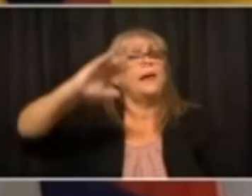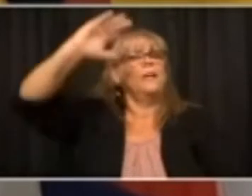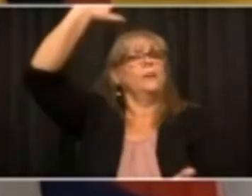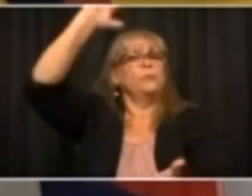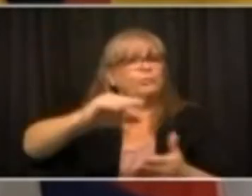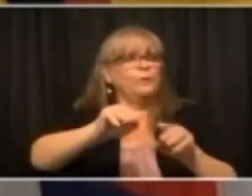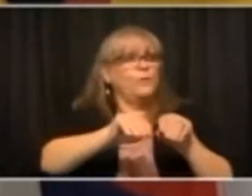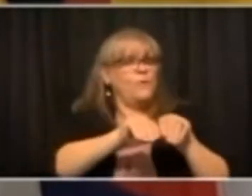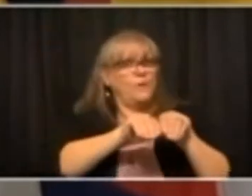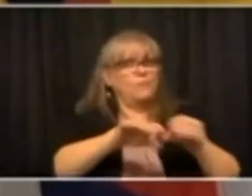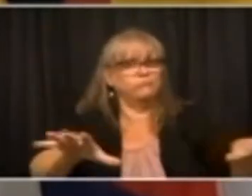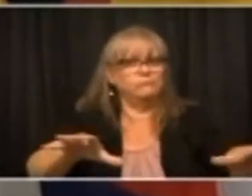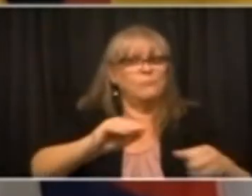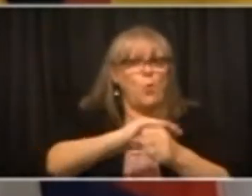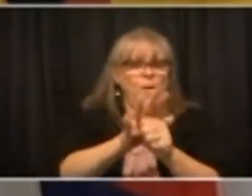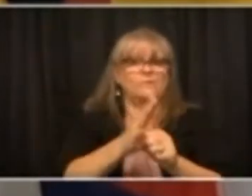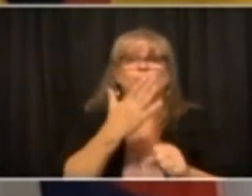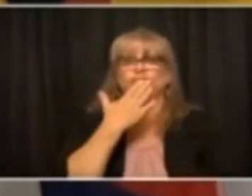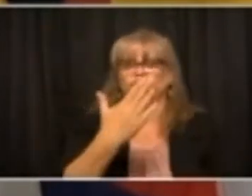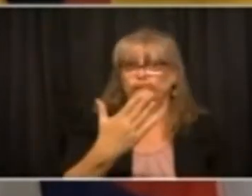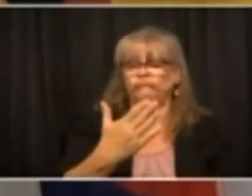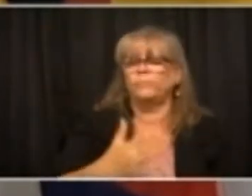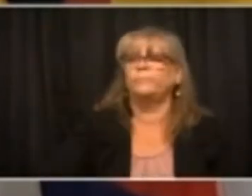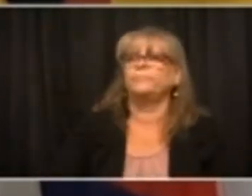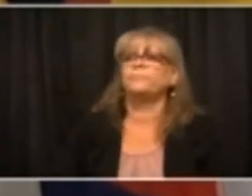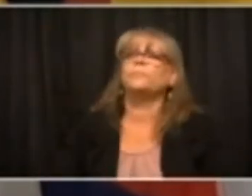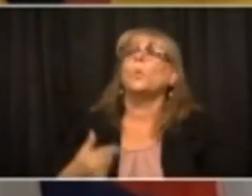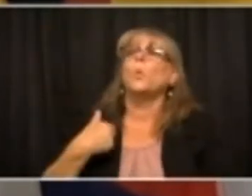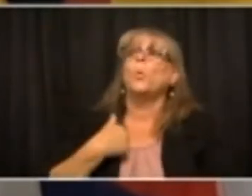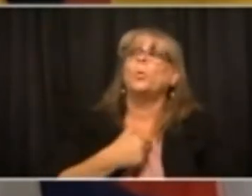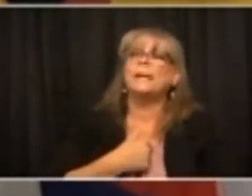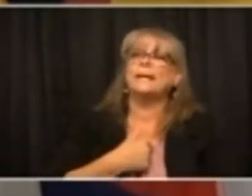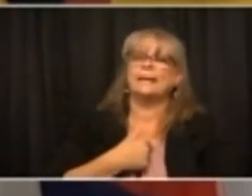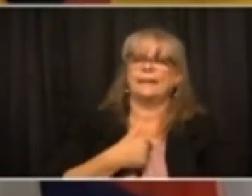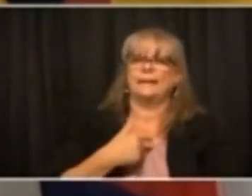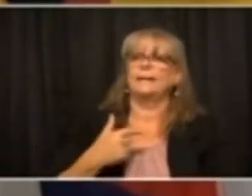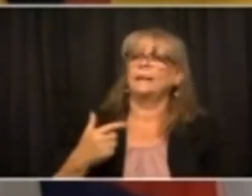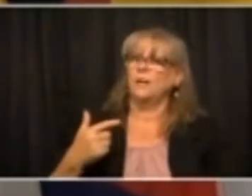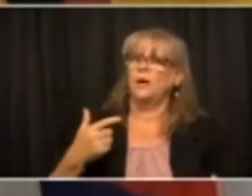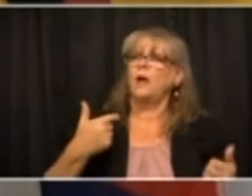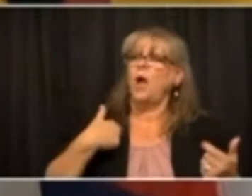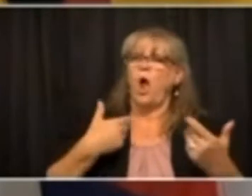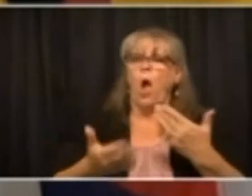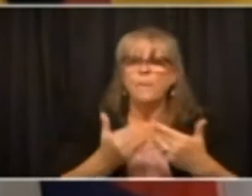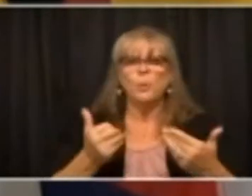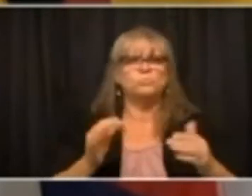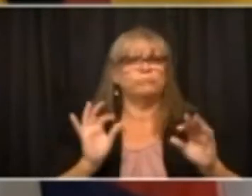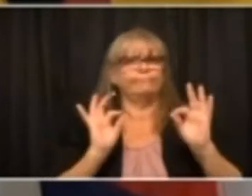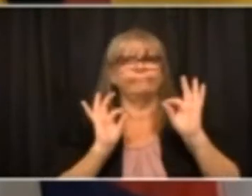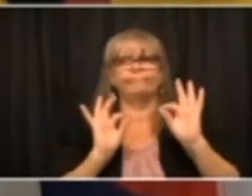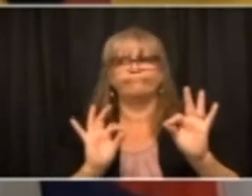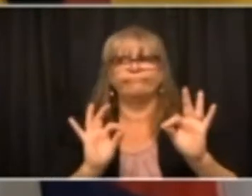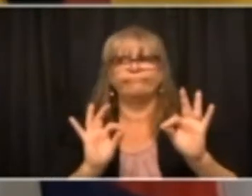much closer to a normal uh tourist season in western colorado than we thought would have been possible a few months ago